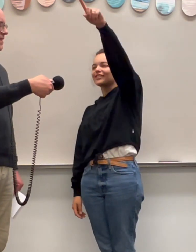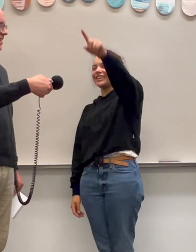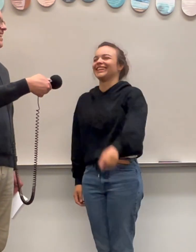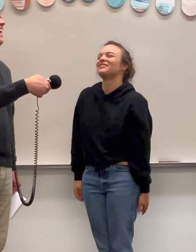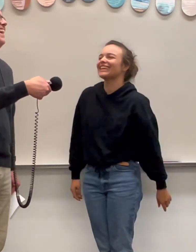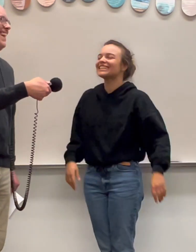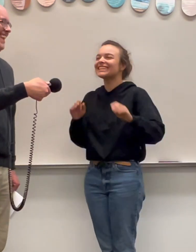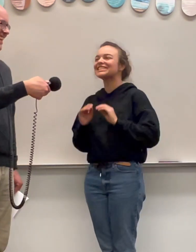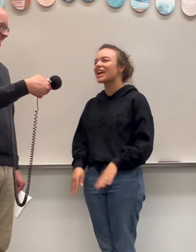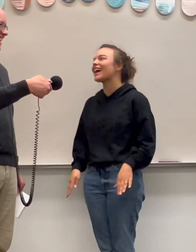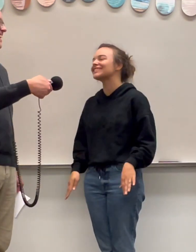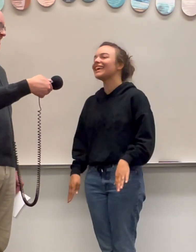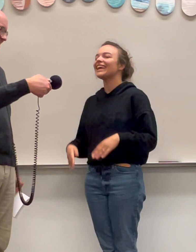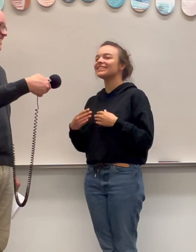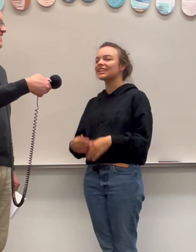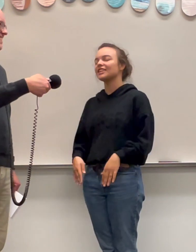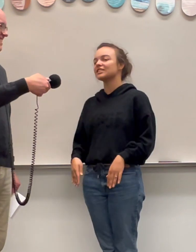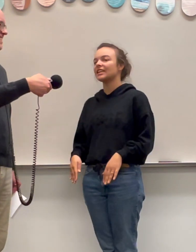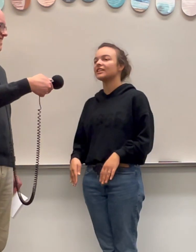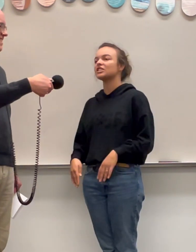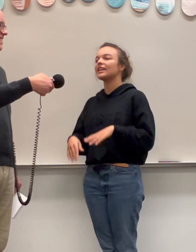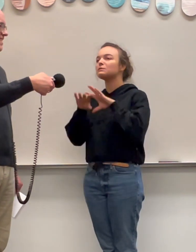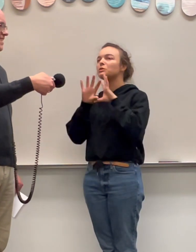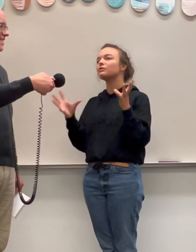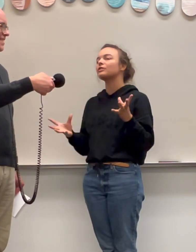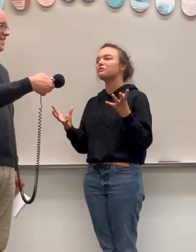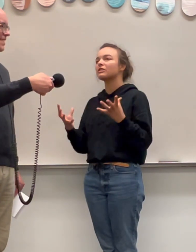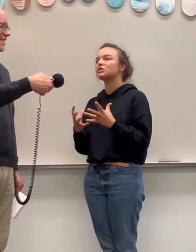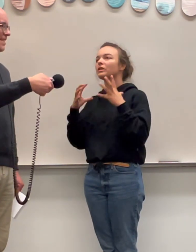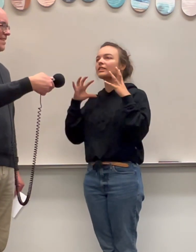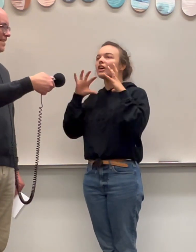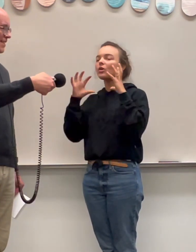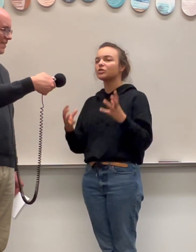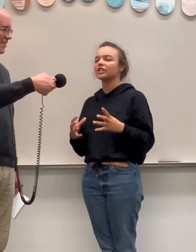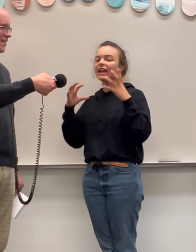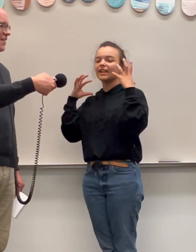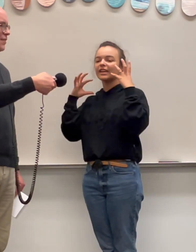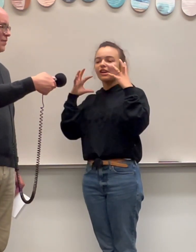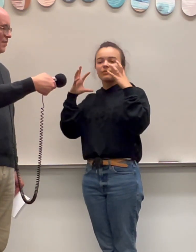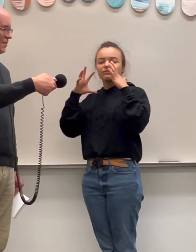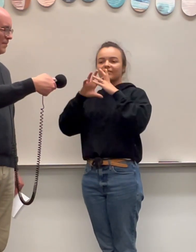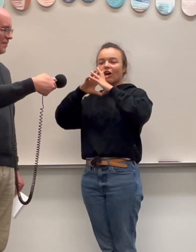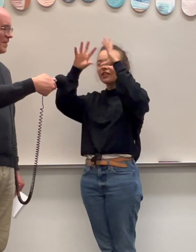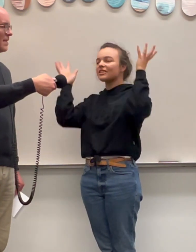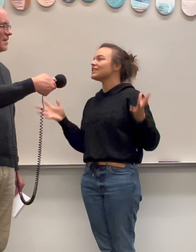out because it's not it is not just English it is beautiful and Rich with culture and all of the